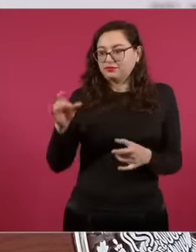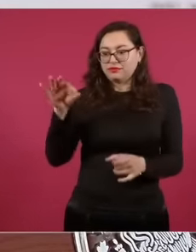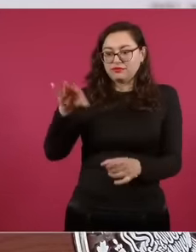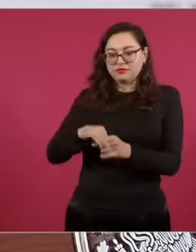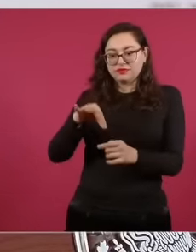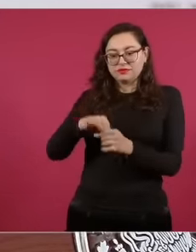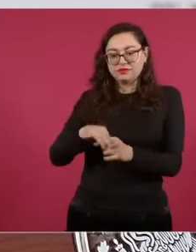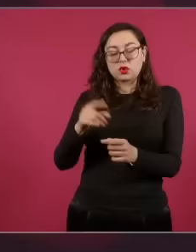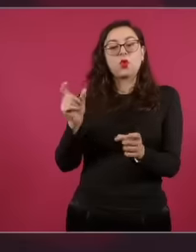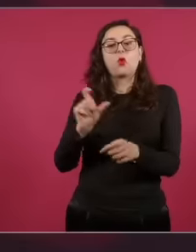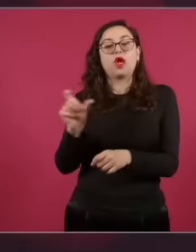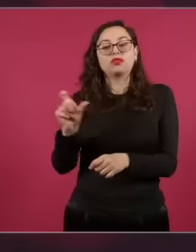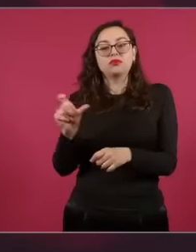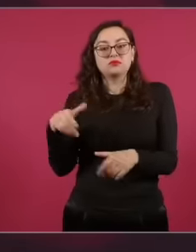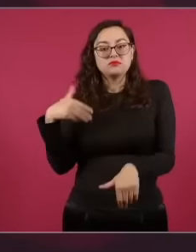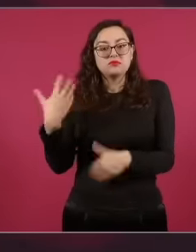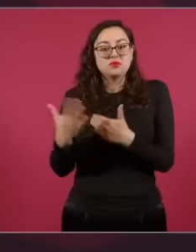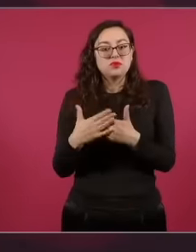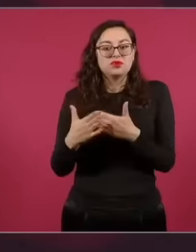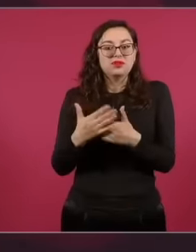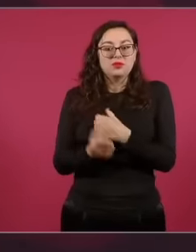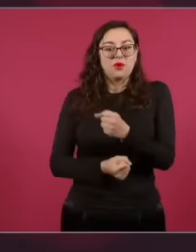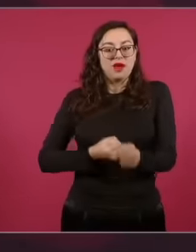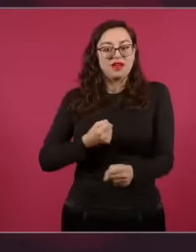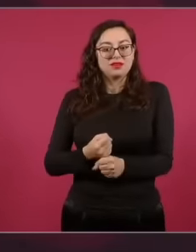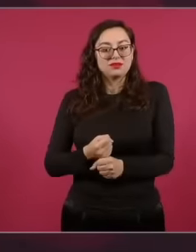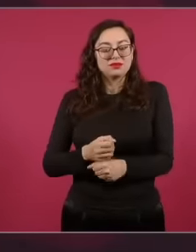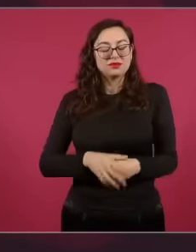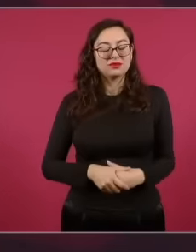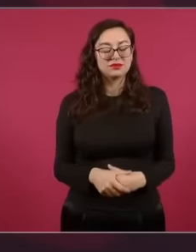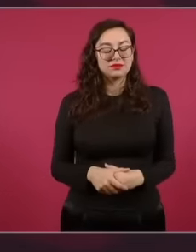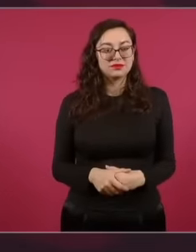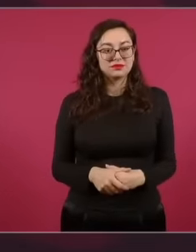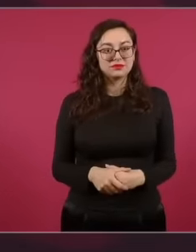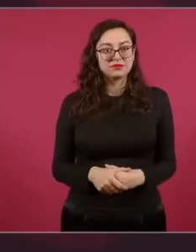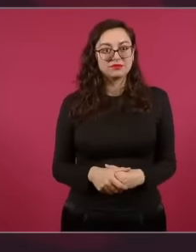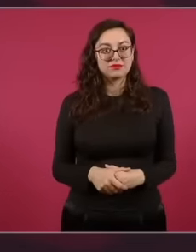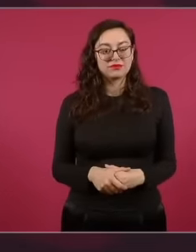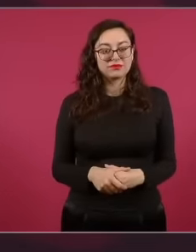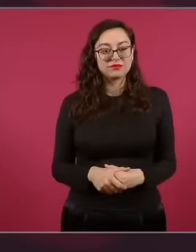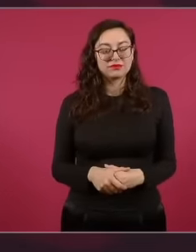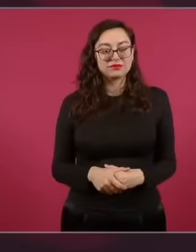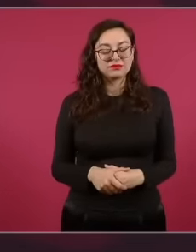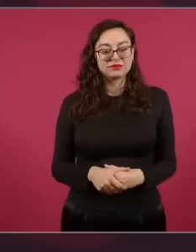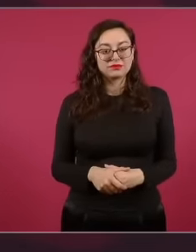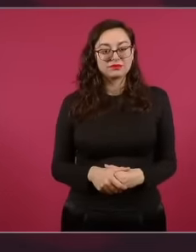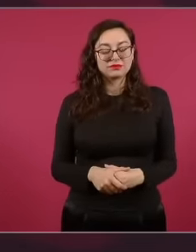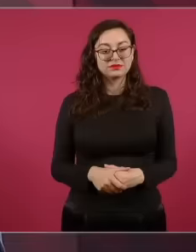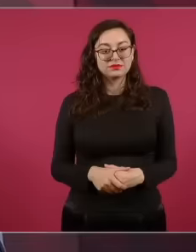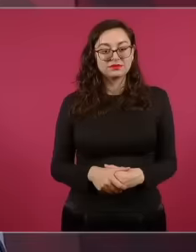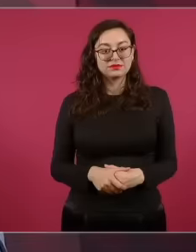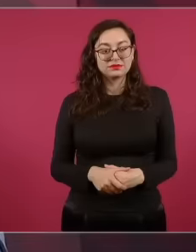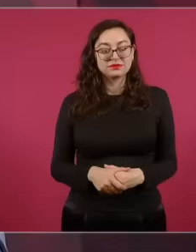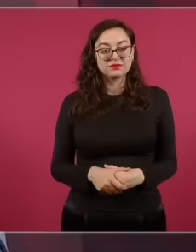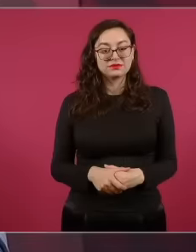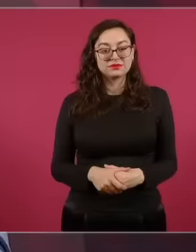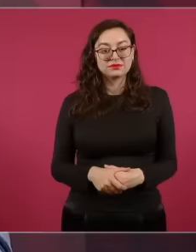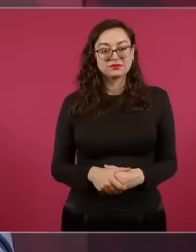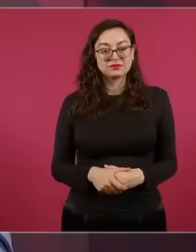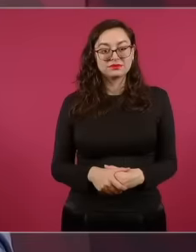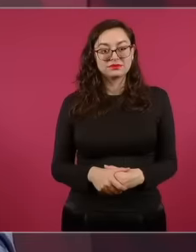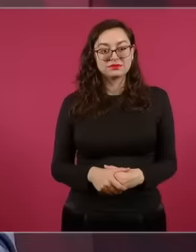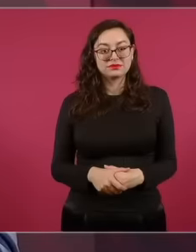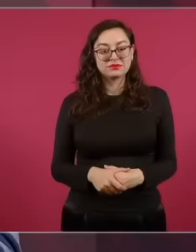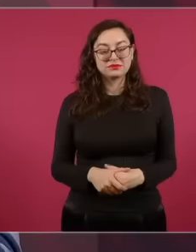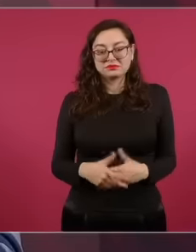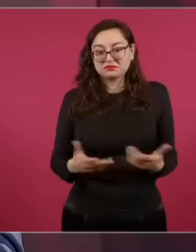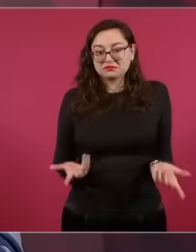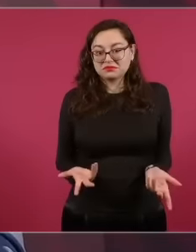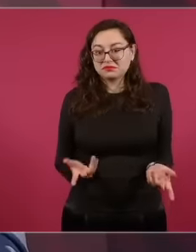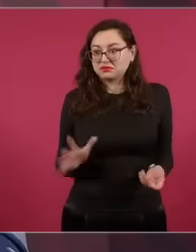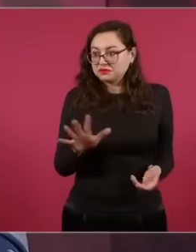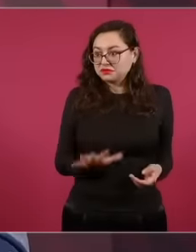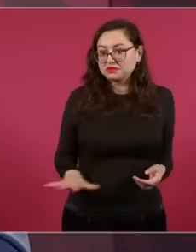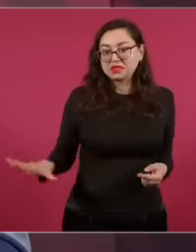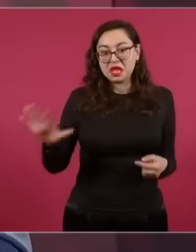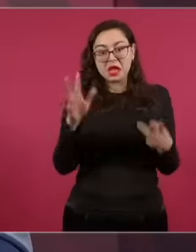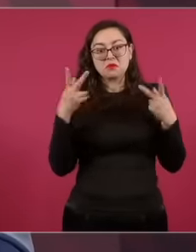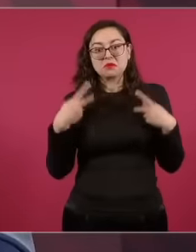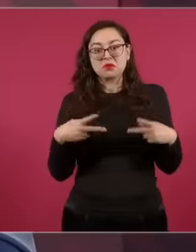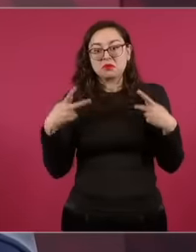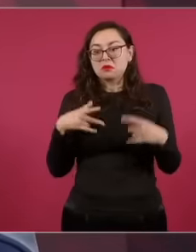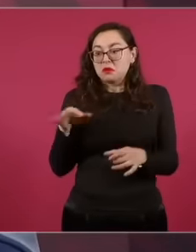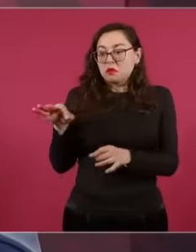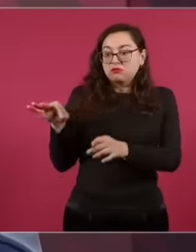and the people are going to elect him,